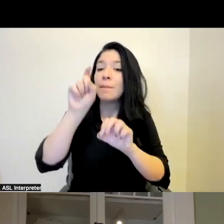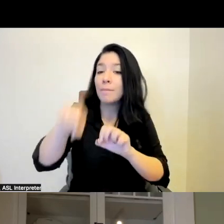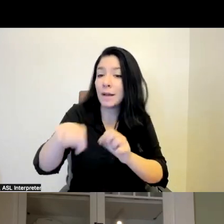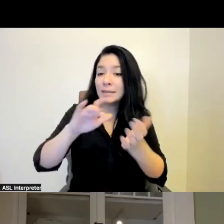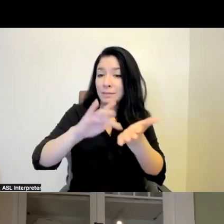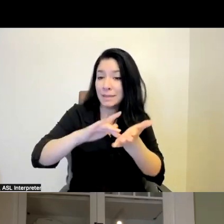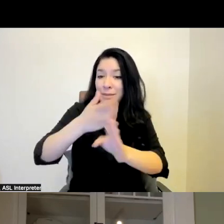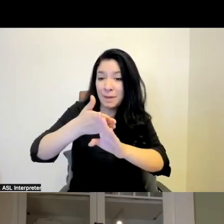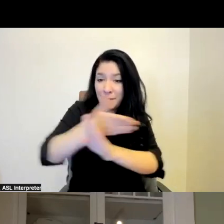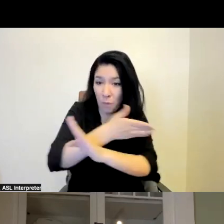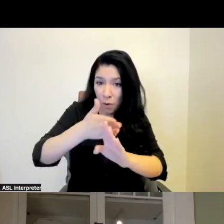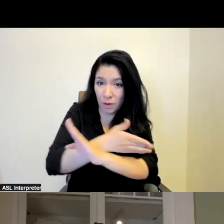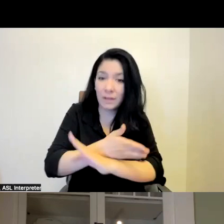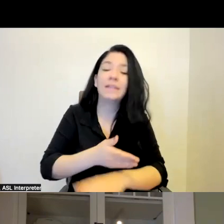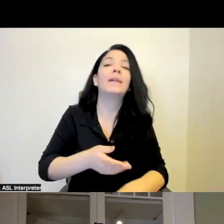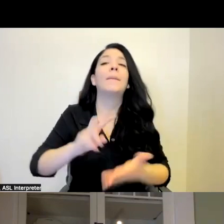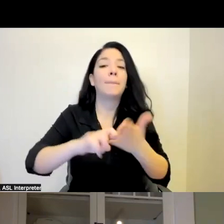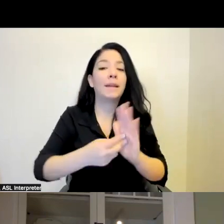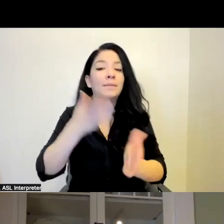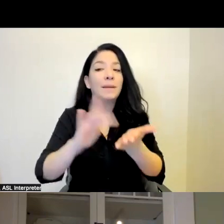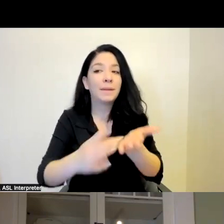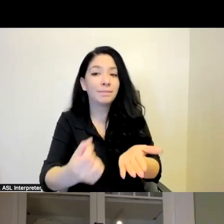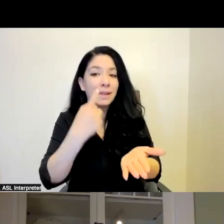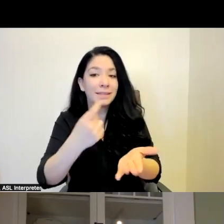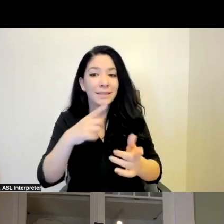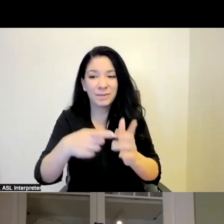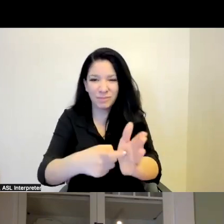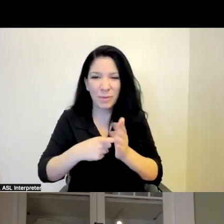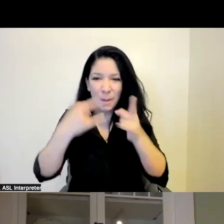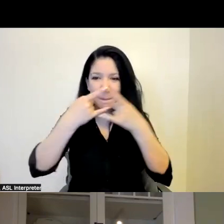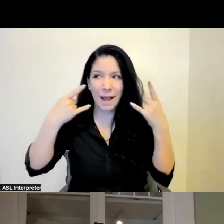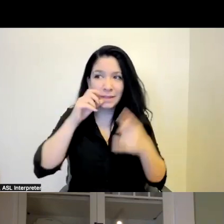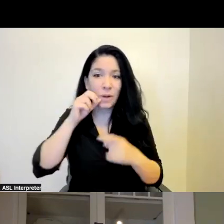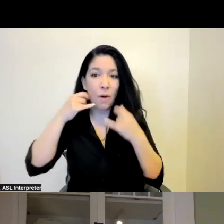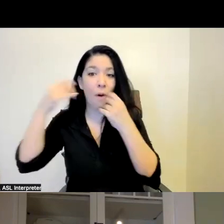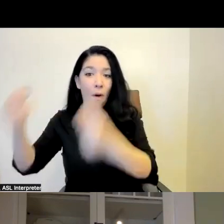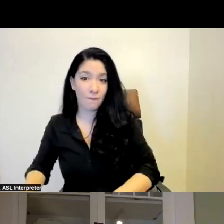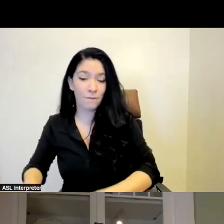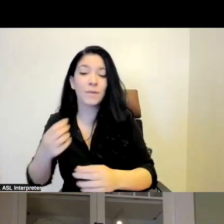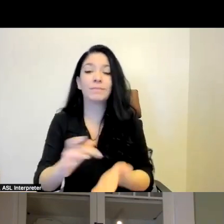I have to take medicine that requires me to take my mask off. If I'm going in for any sort of